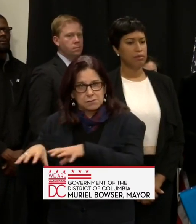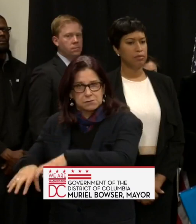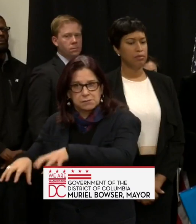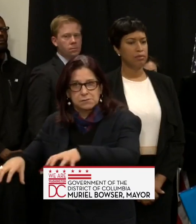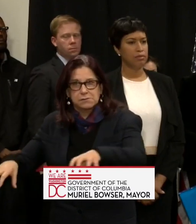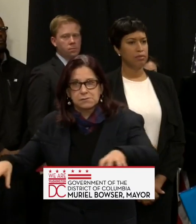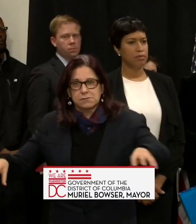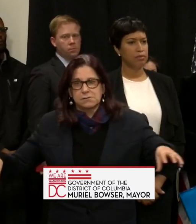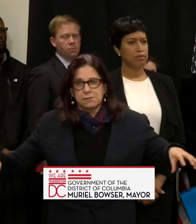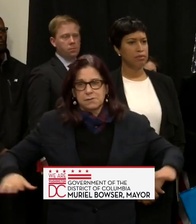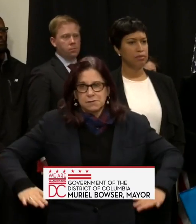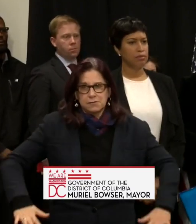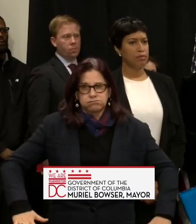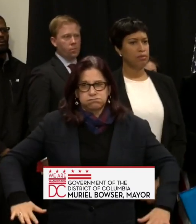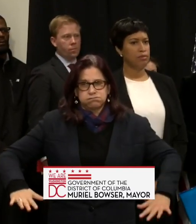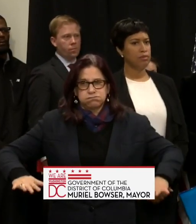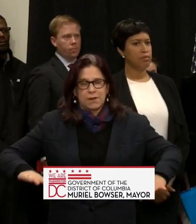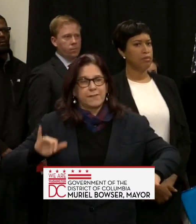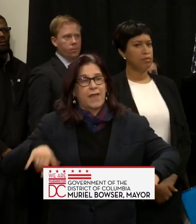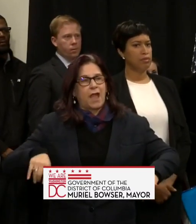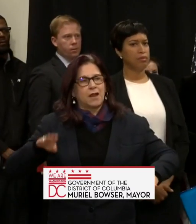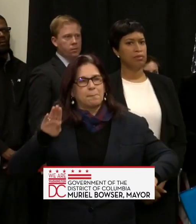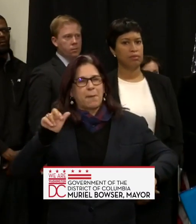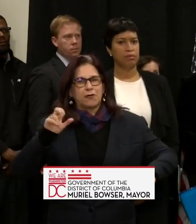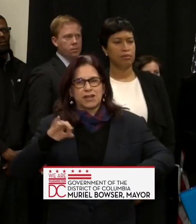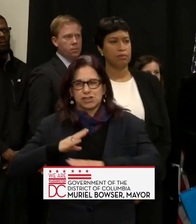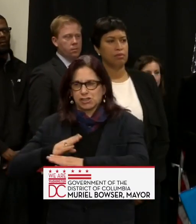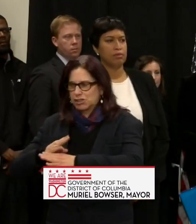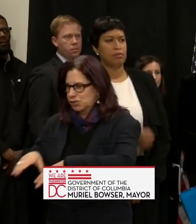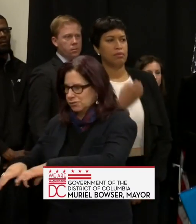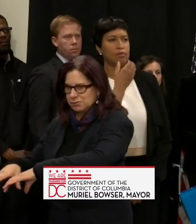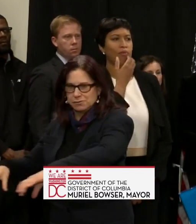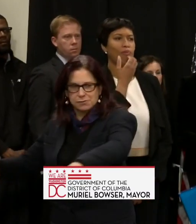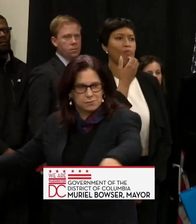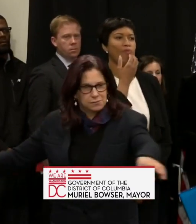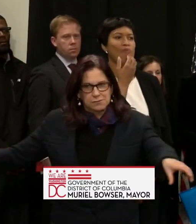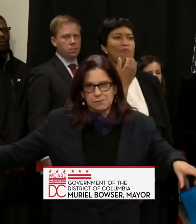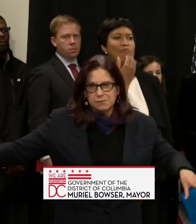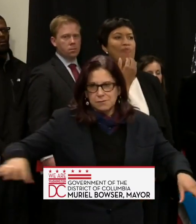DIFFERENT BARRIERS TO PREVENT A LARGE TRUCK TYPE OF SITUATION